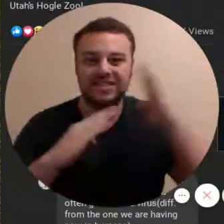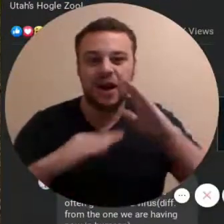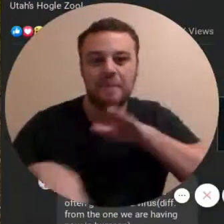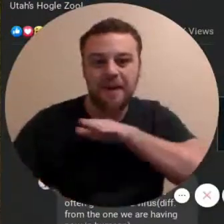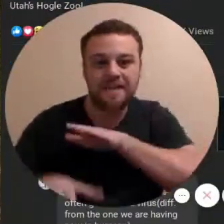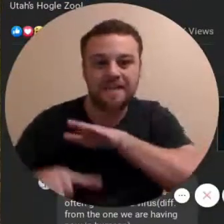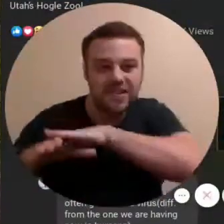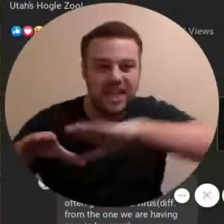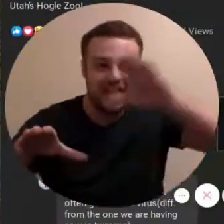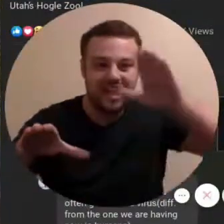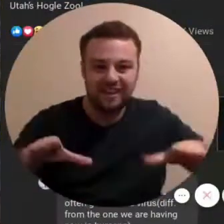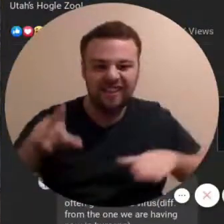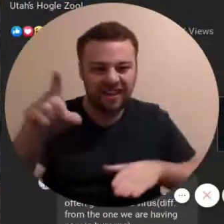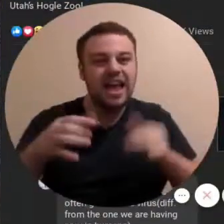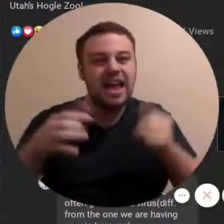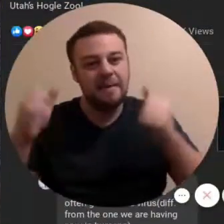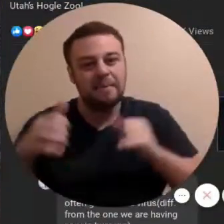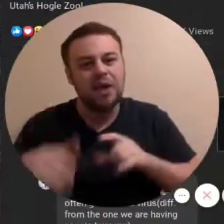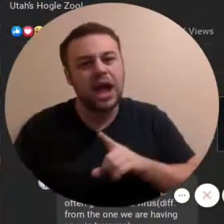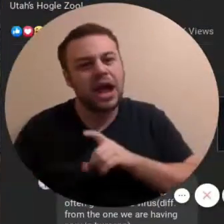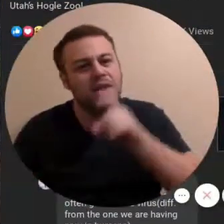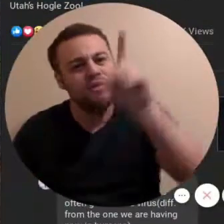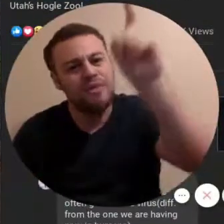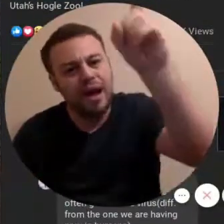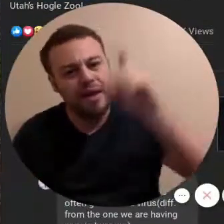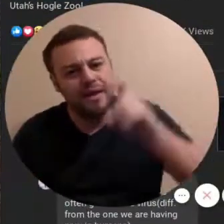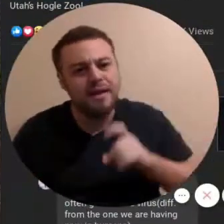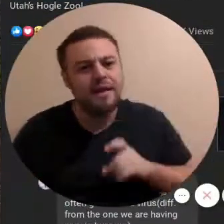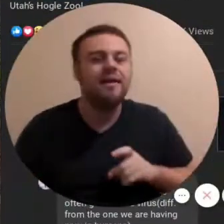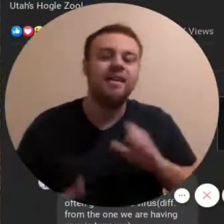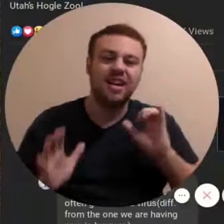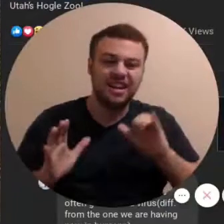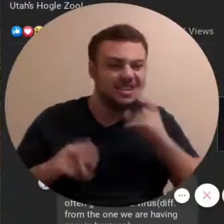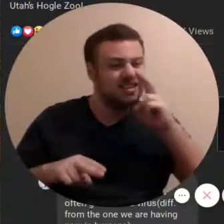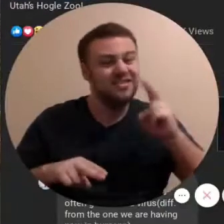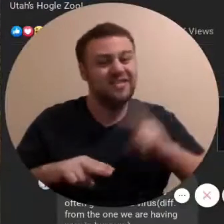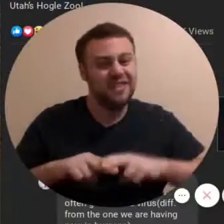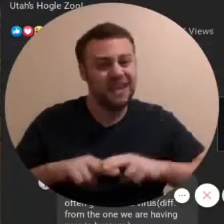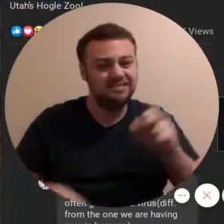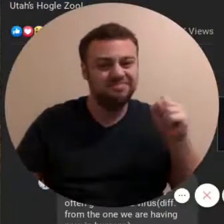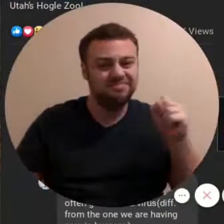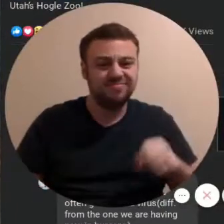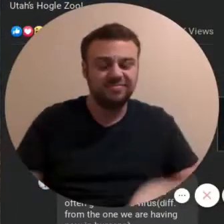Brad: Oh they are so much fun. Gwen: Yeah, they're a lot of fun. Brad: And are they full-grown? How big can they get?